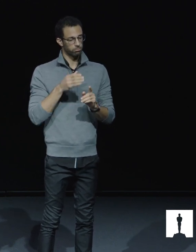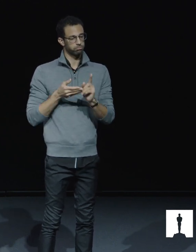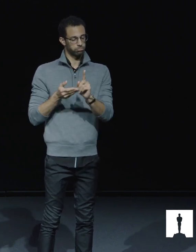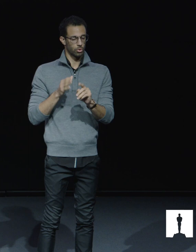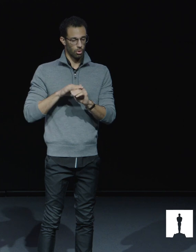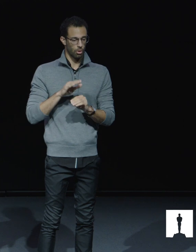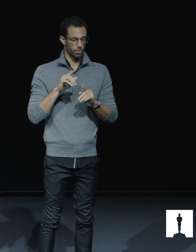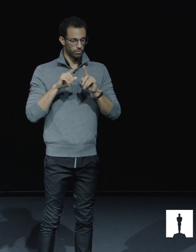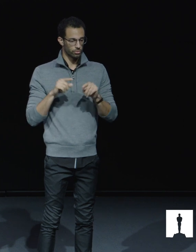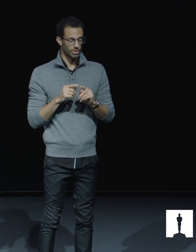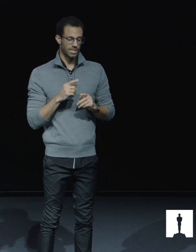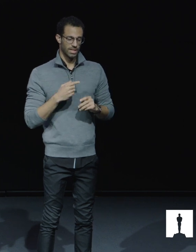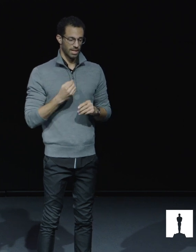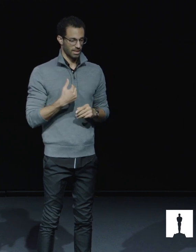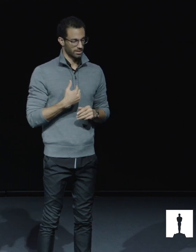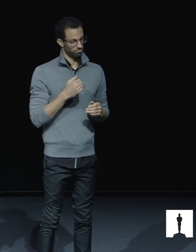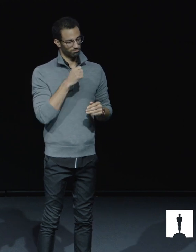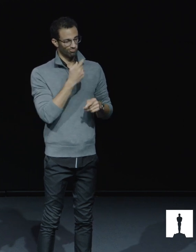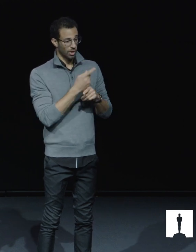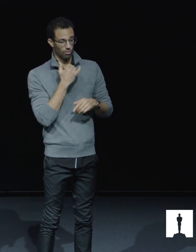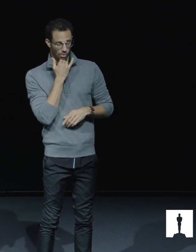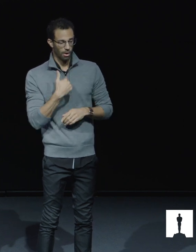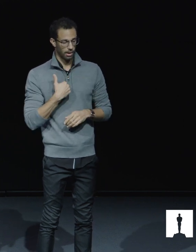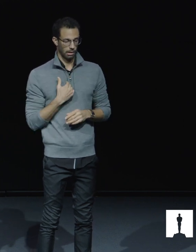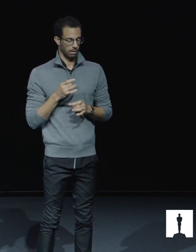I loathed. It seemed to me that they lied about the world I knew and debased it, and